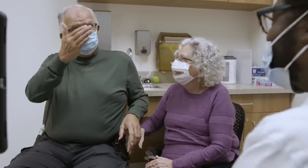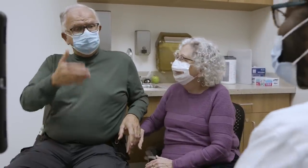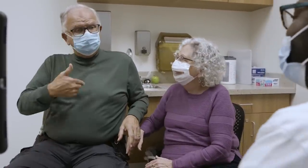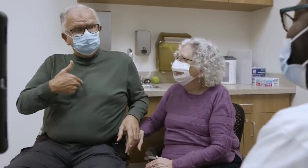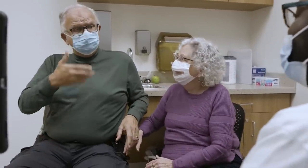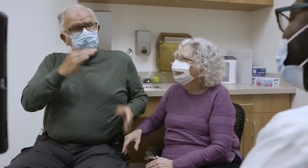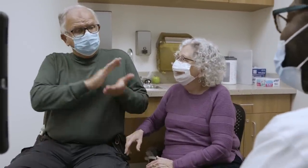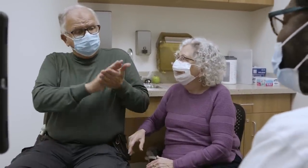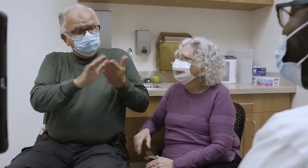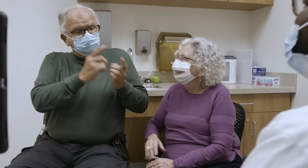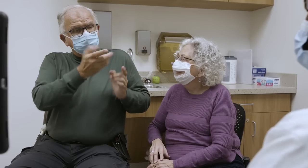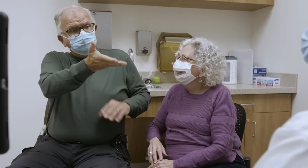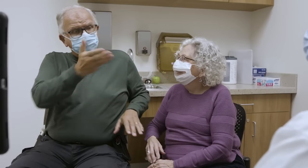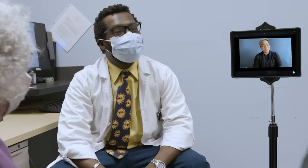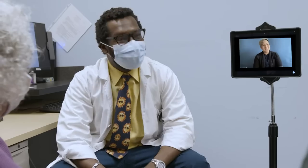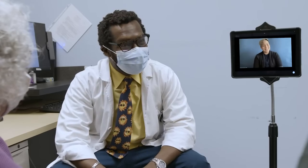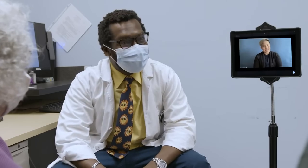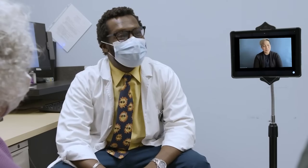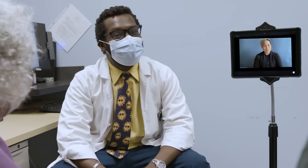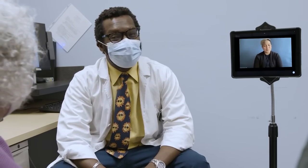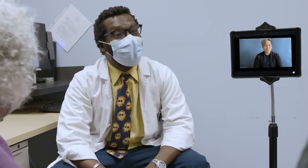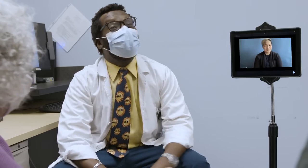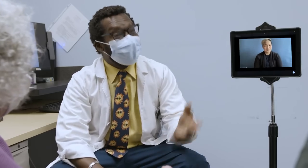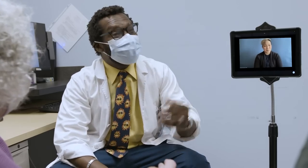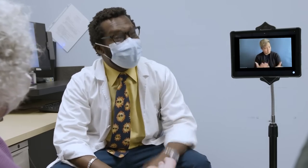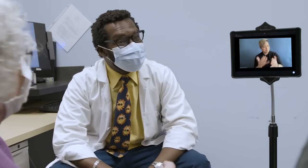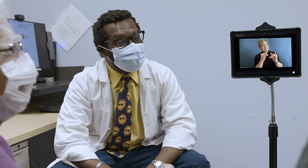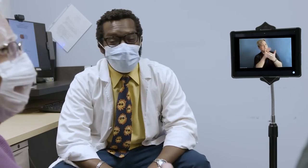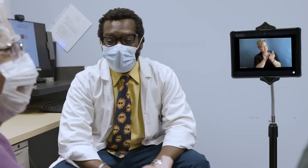And this is Ray saying, “Hello, Doc, nice to meet you!” Likewise!